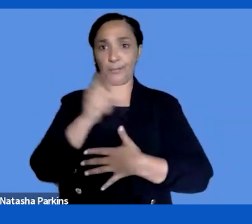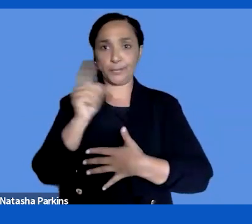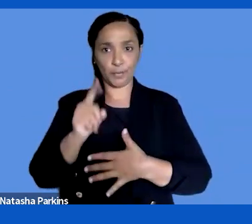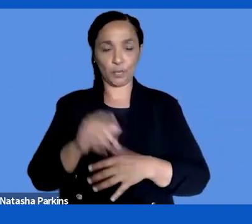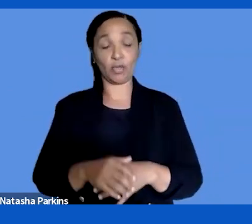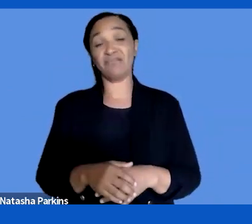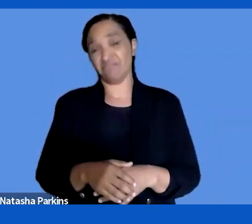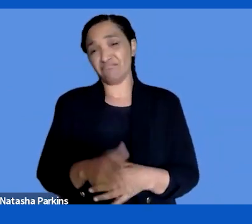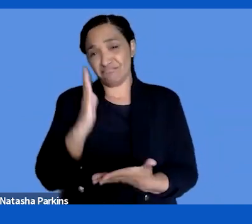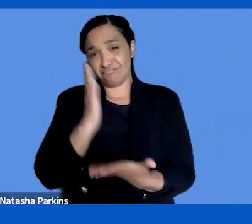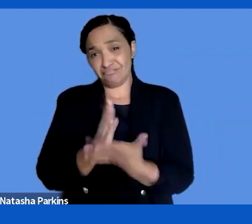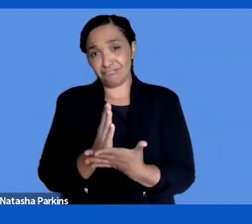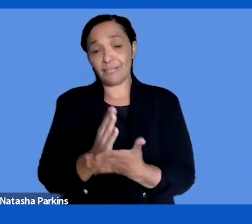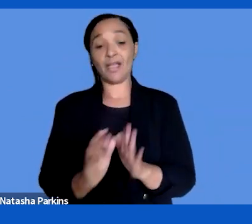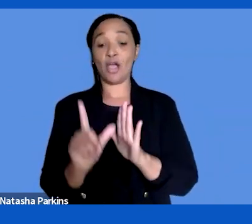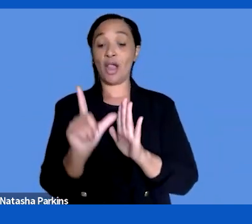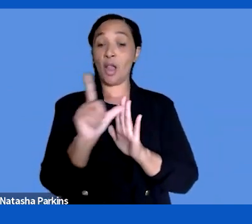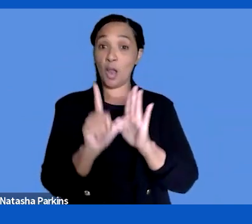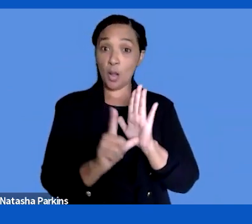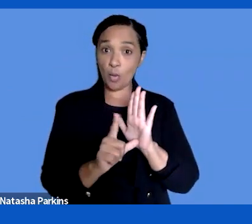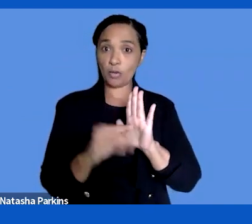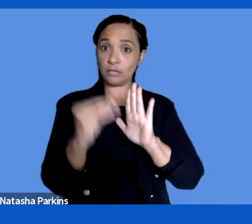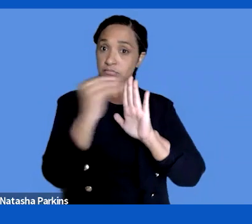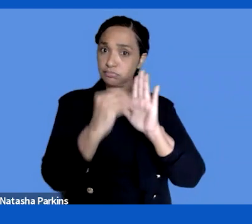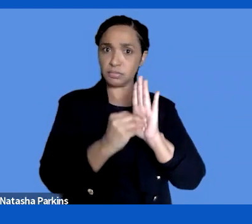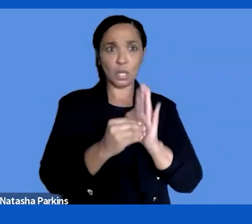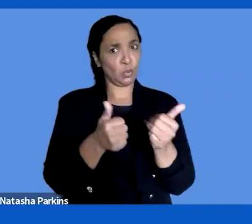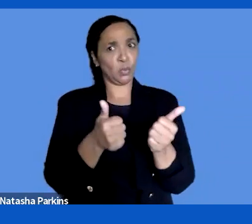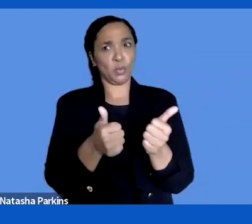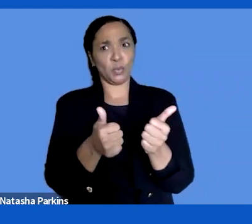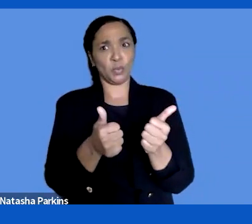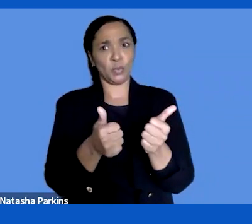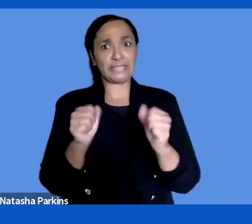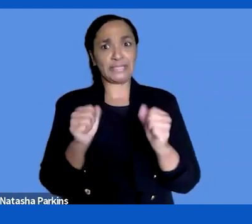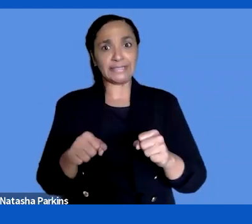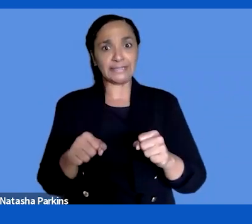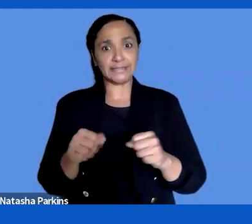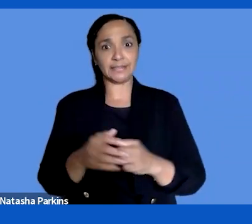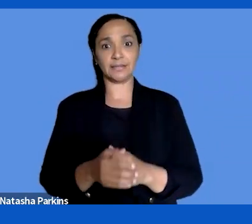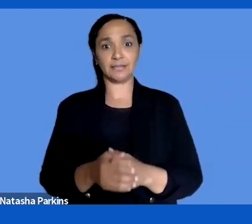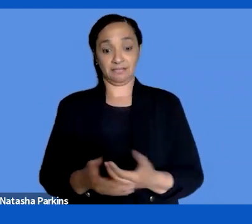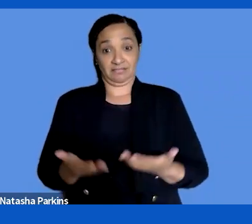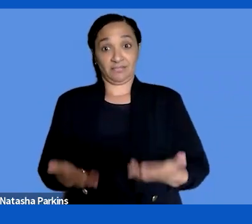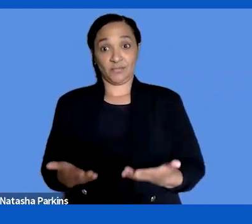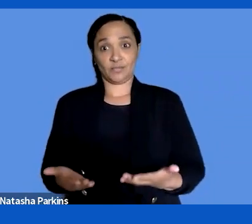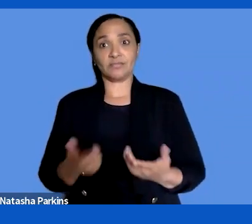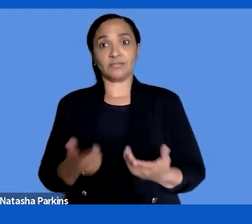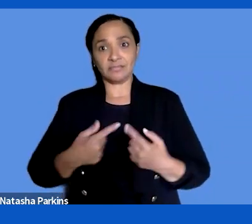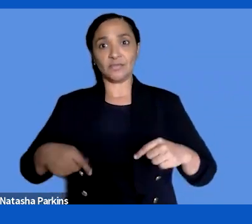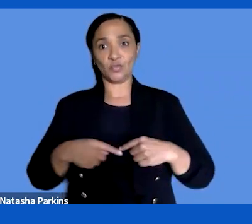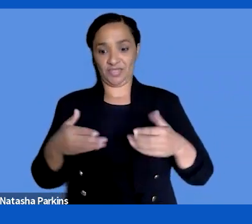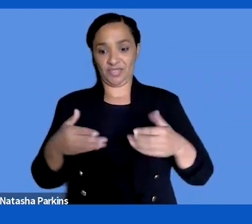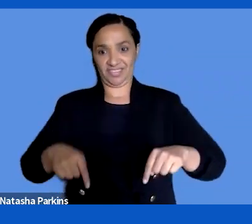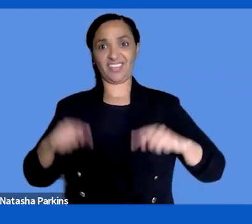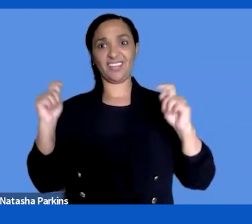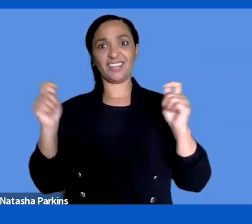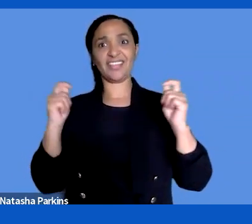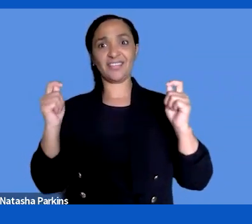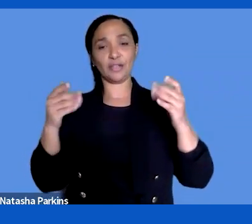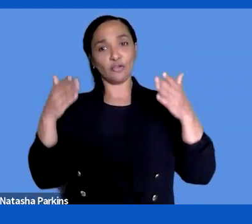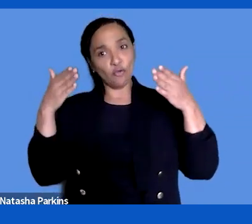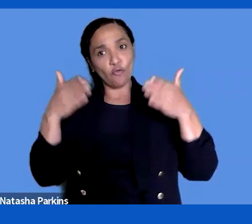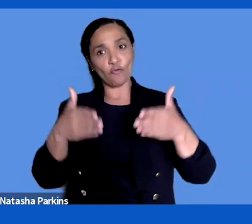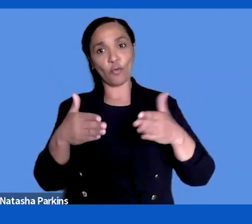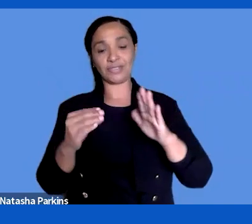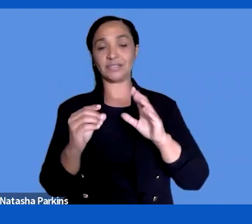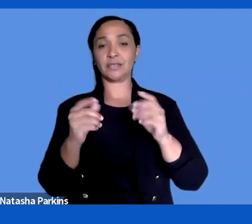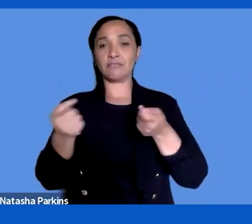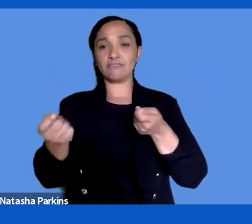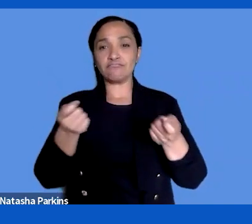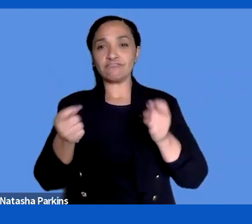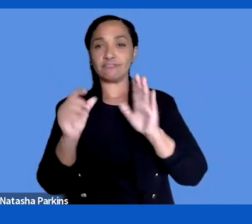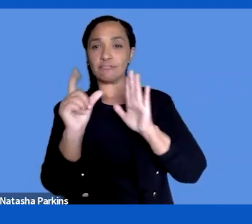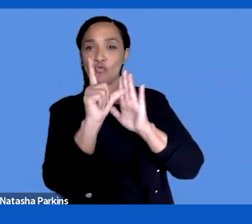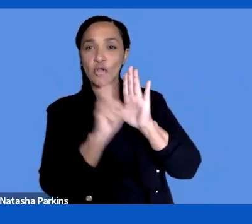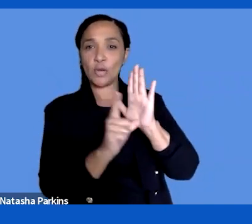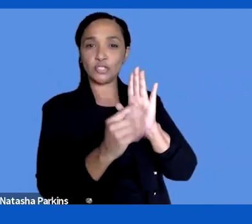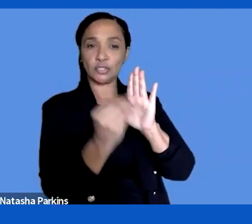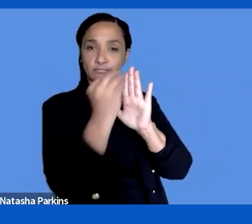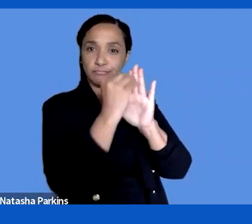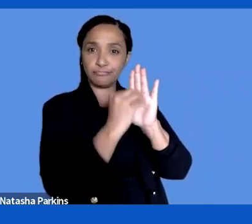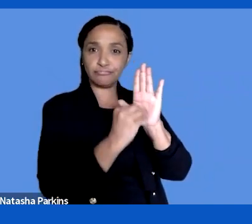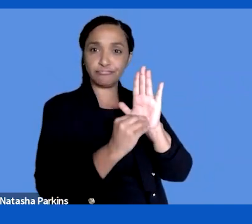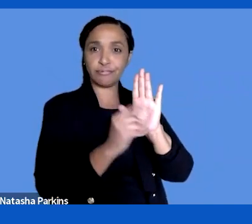An we're today sitting in an event focused around regulation. And when I think about the work that